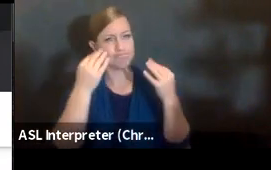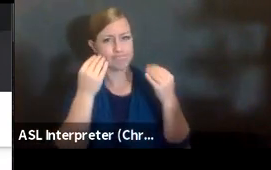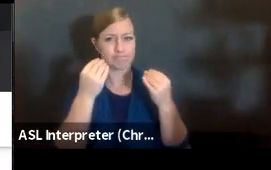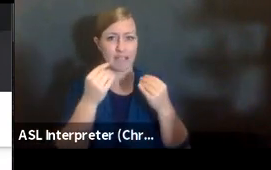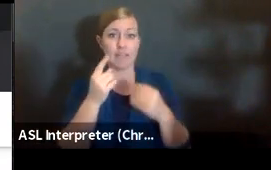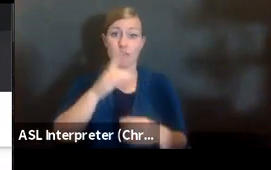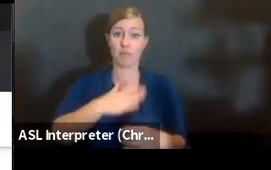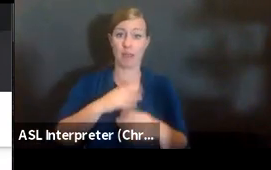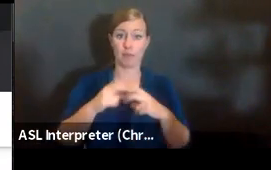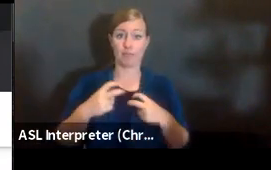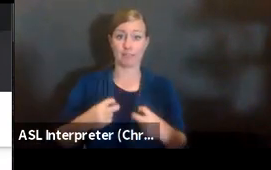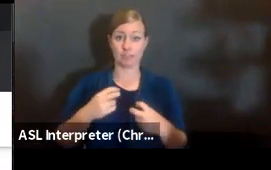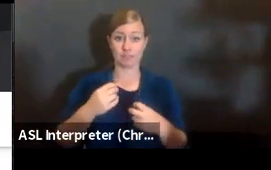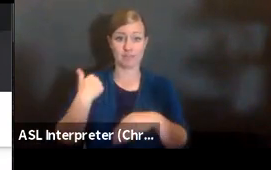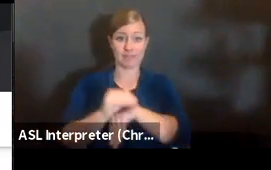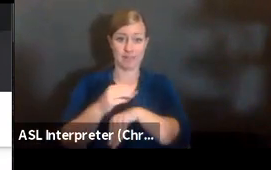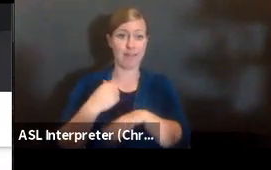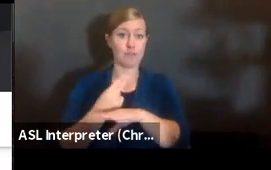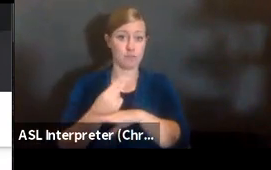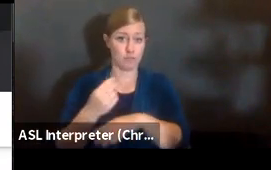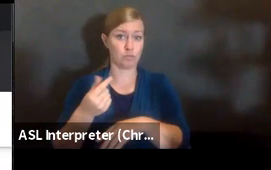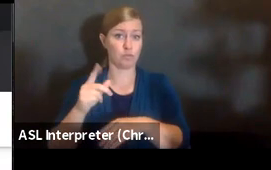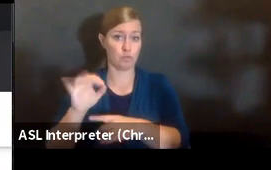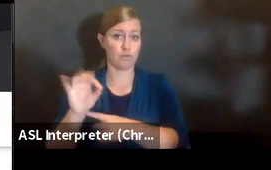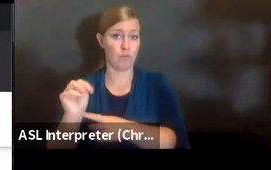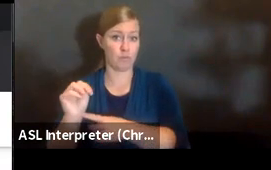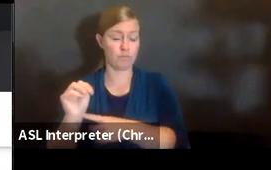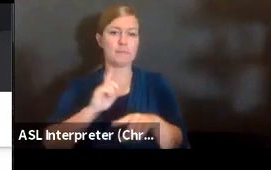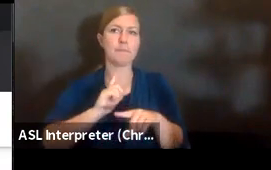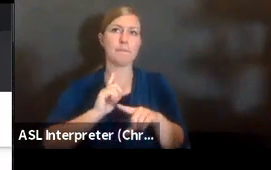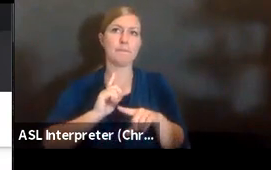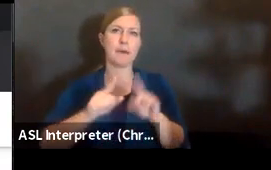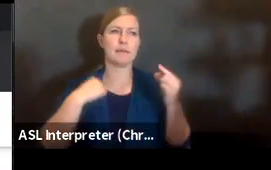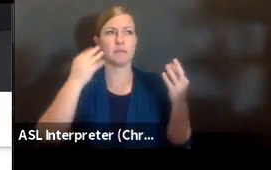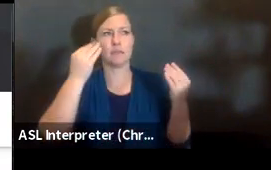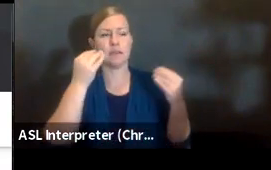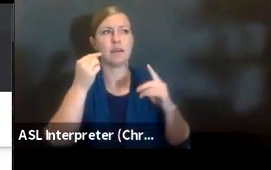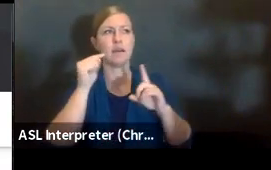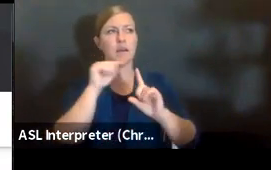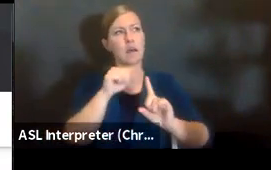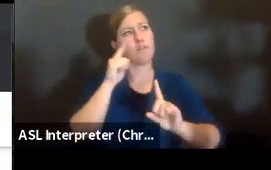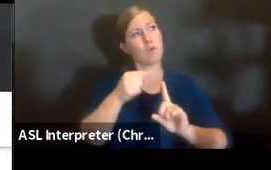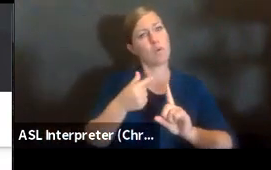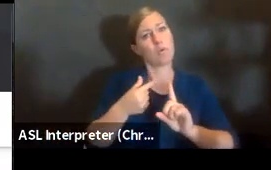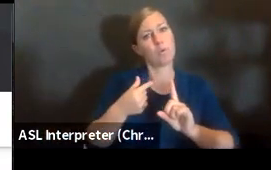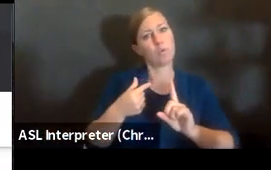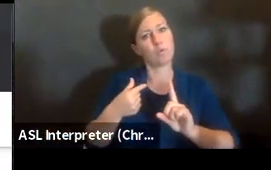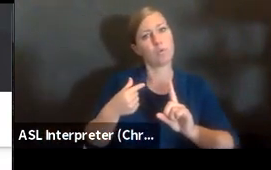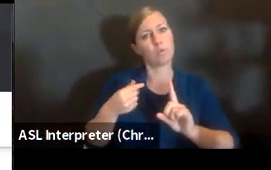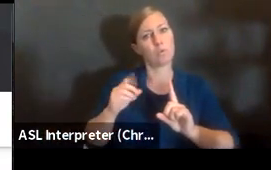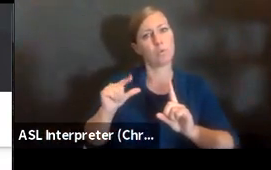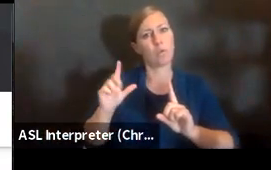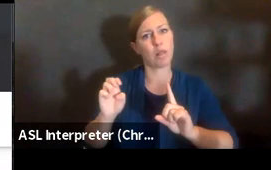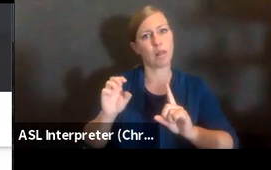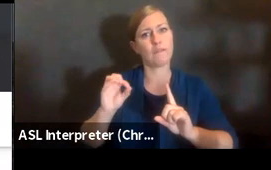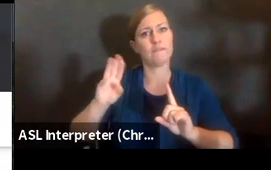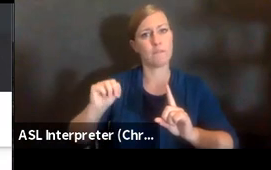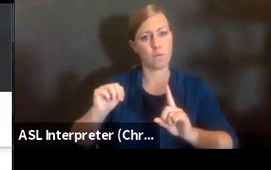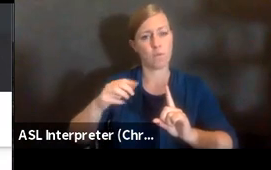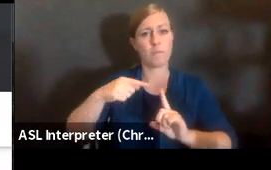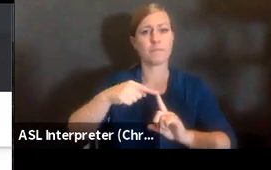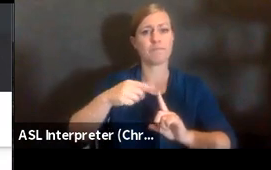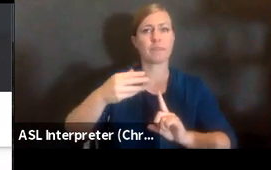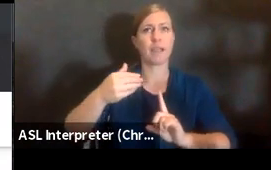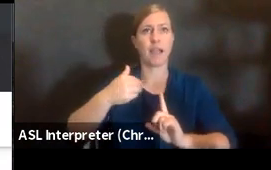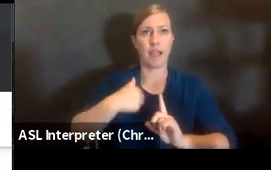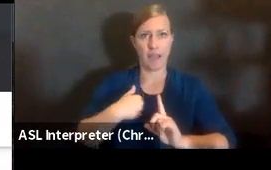Jeff Crawford: But Google in the classroom setting, has an option to make them a gradable or point attachment system to it so they can count as a point and then get